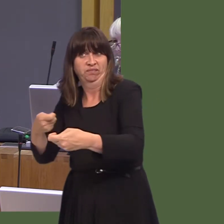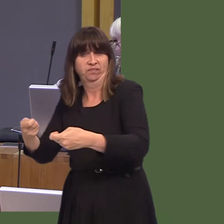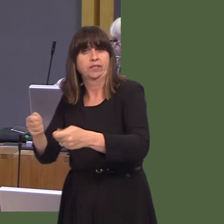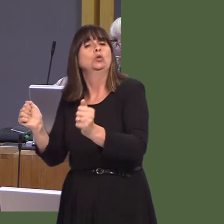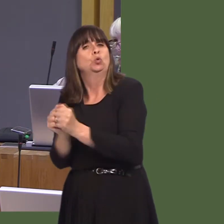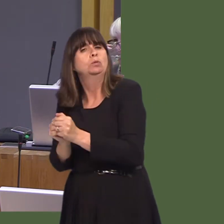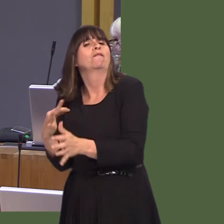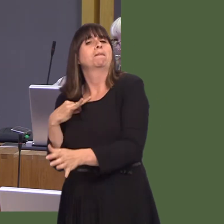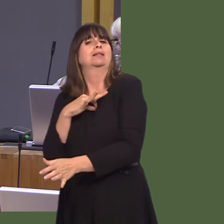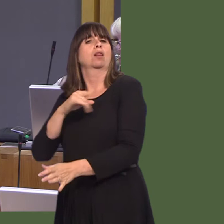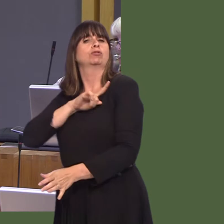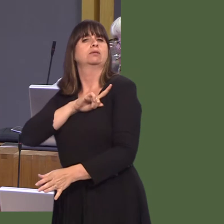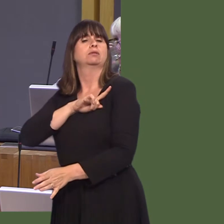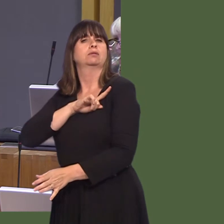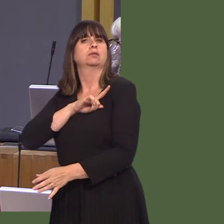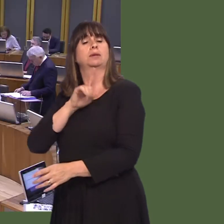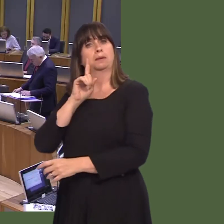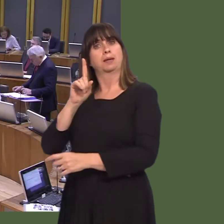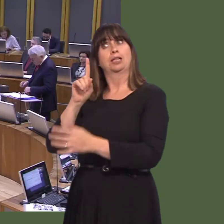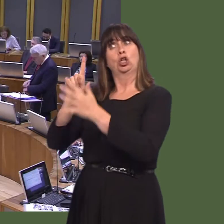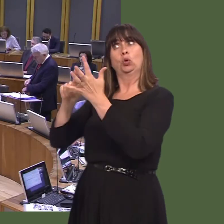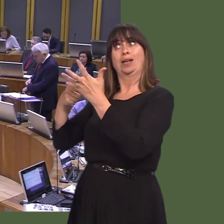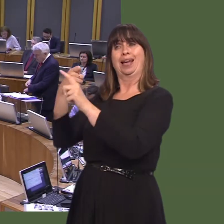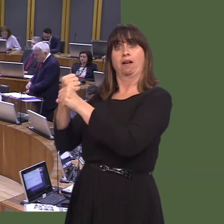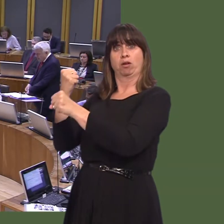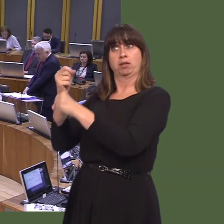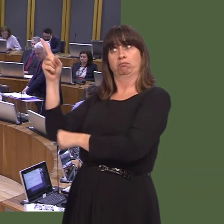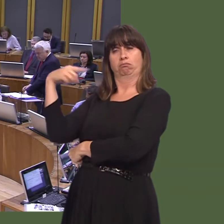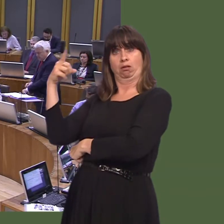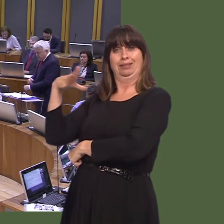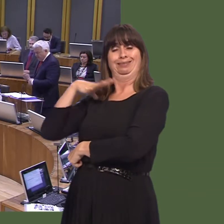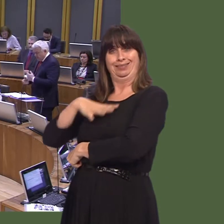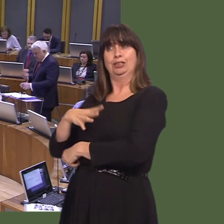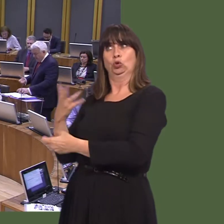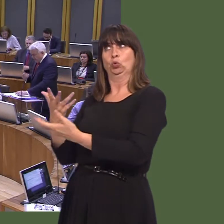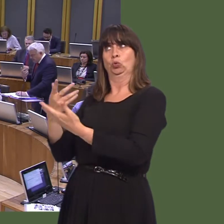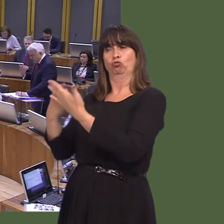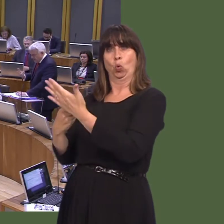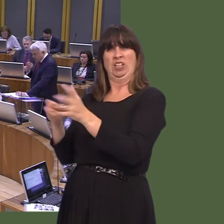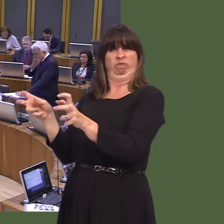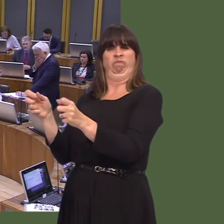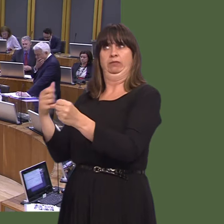and when restrictions are relaxed by the UK Government? Carwyn Jones AM: It's difficult to provide a figure because it depends on the individual,